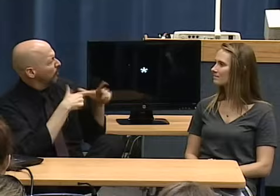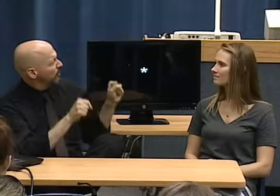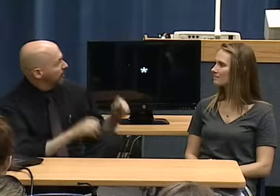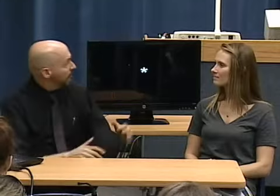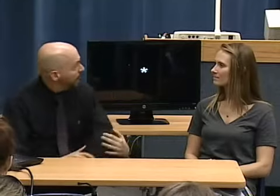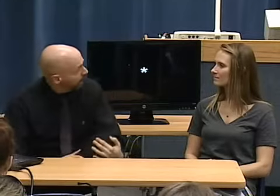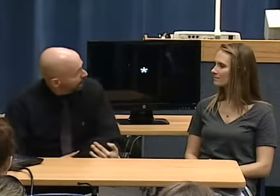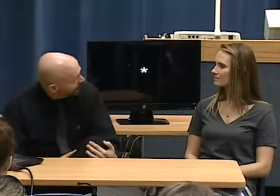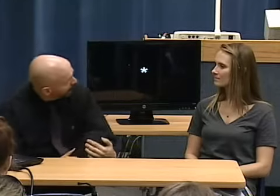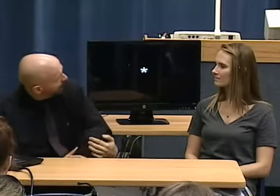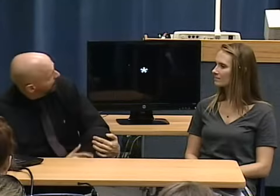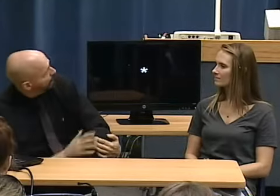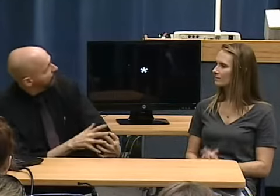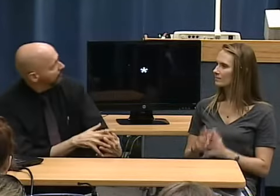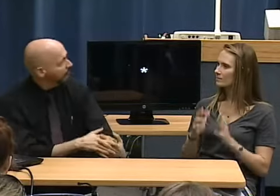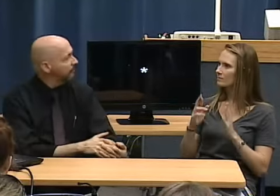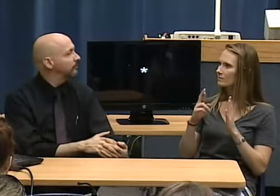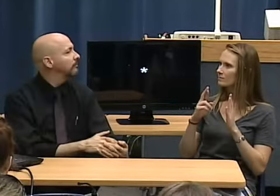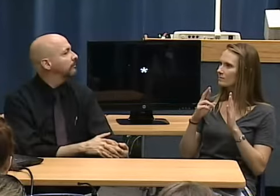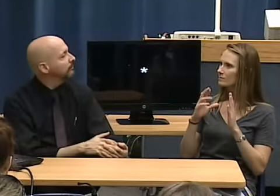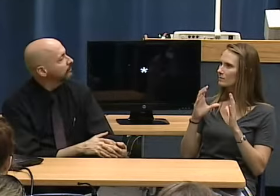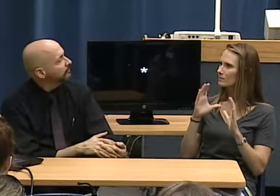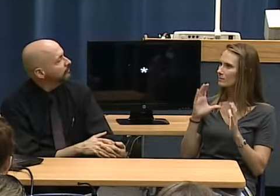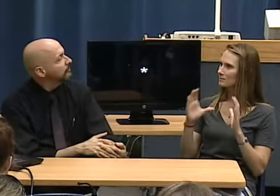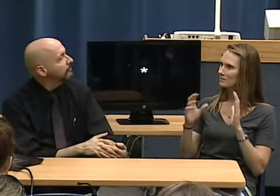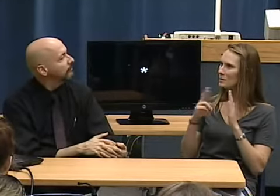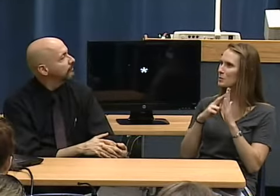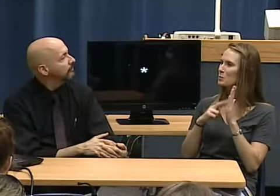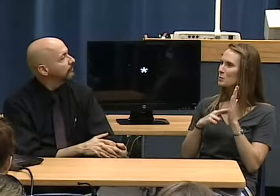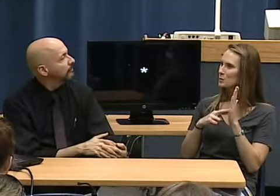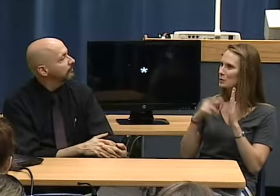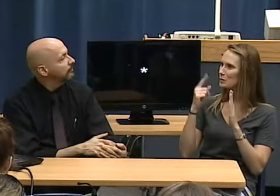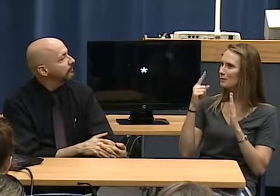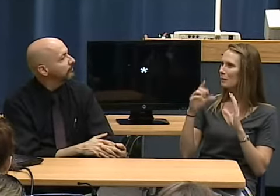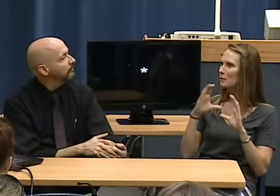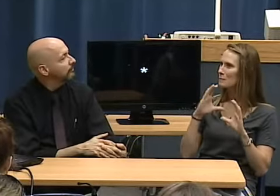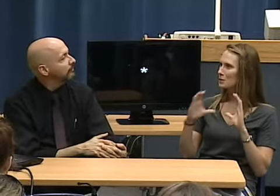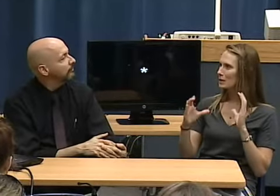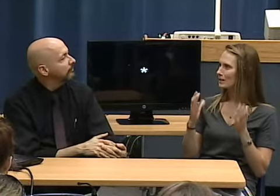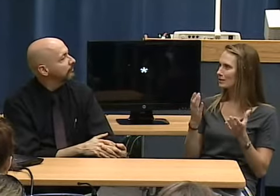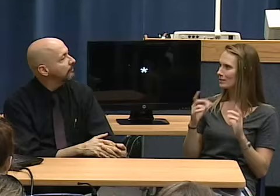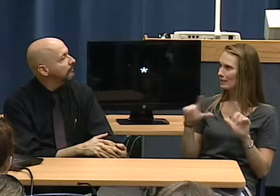What does "linguistics" mean? Rule... communication... Rules for communication...and language.